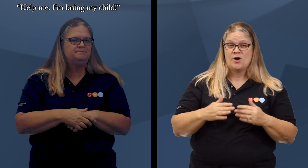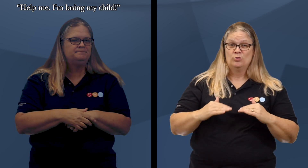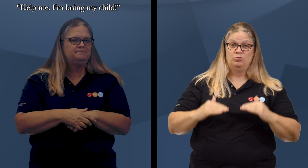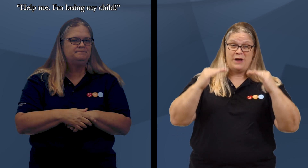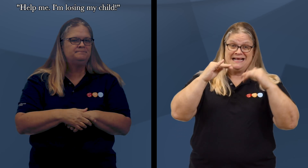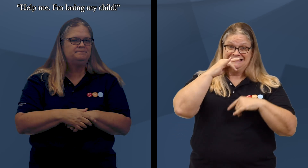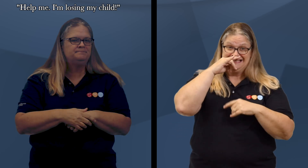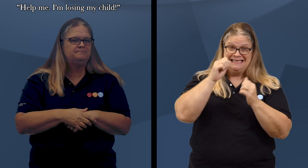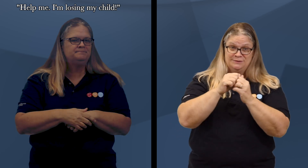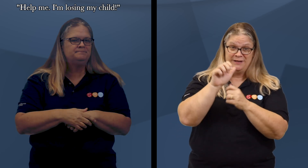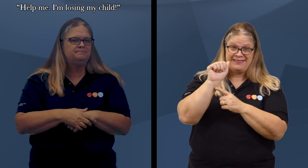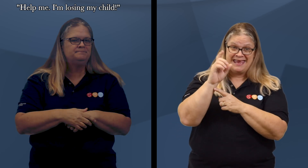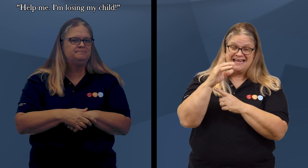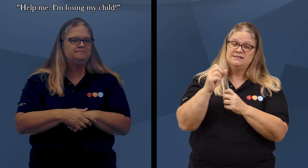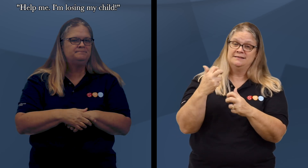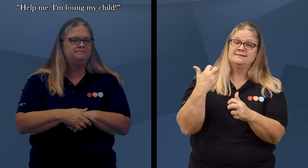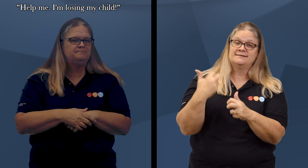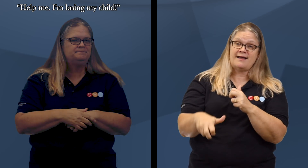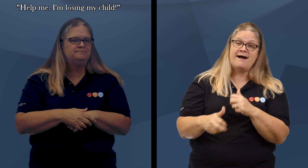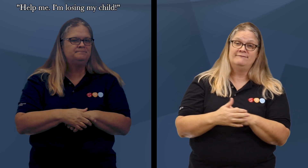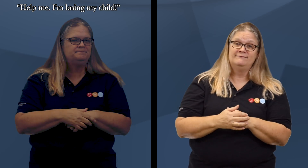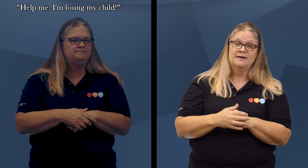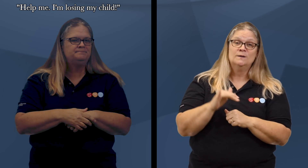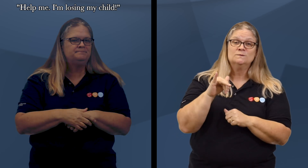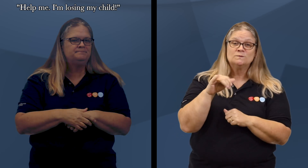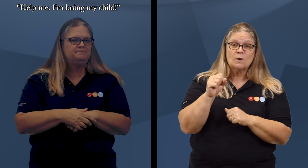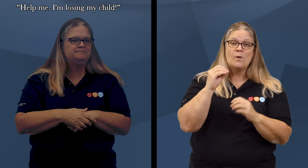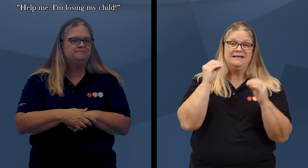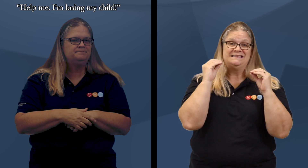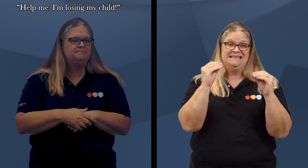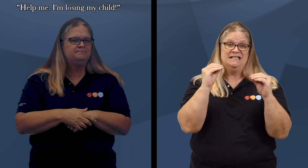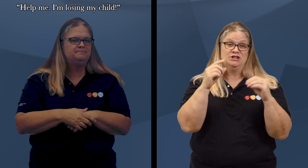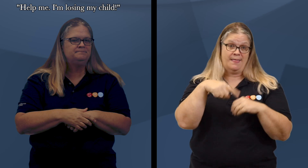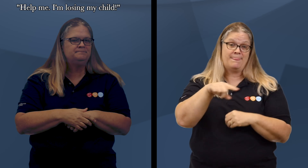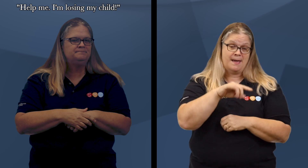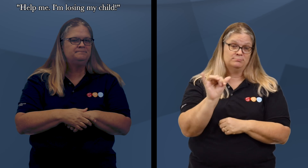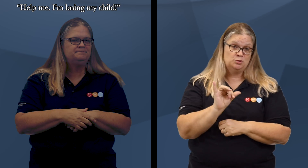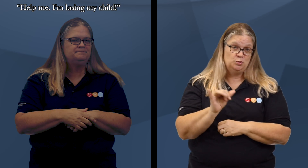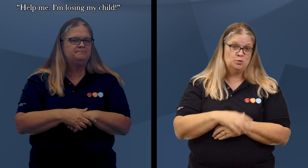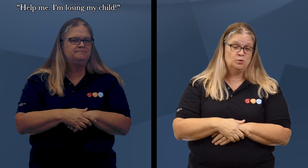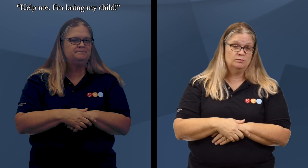Raising kids with ADHD is tough, and so is teaching them.